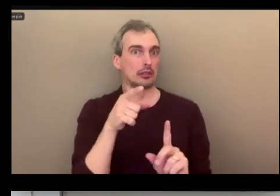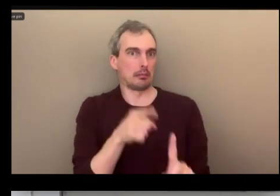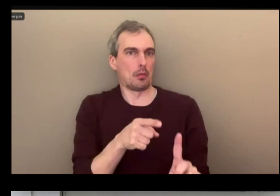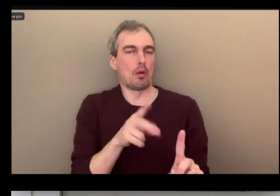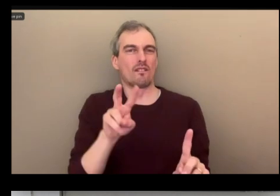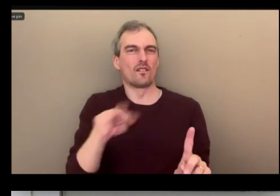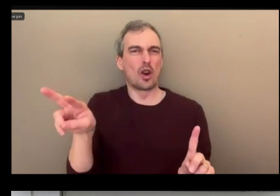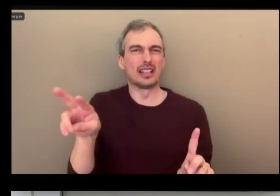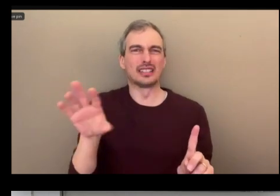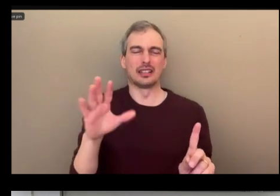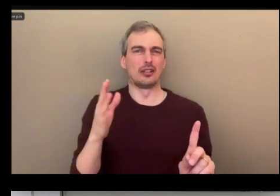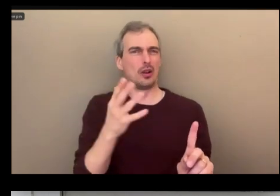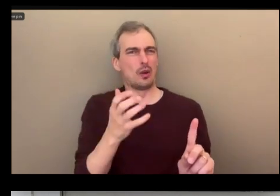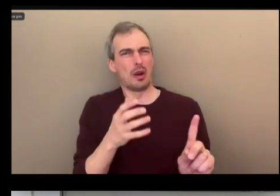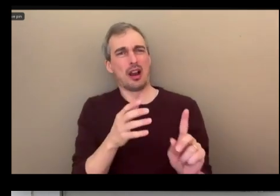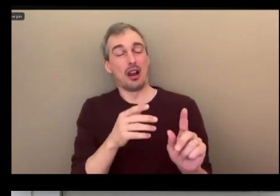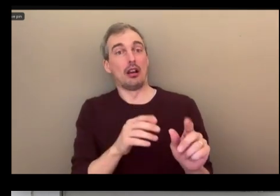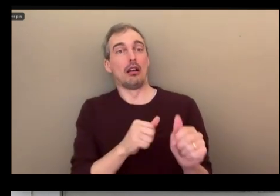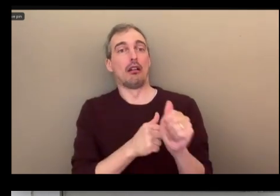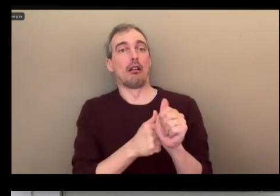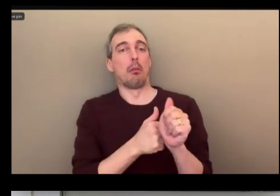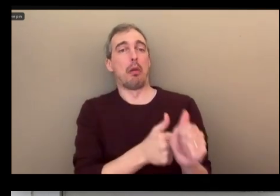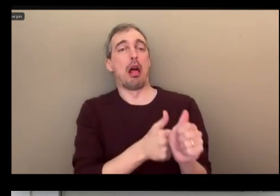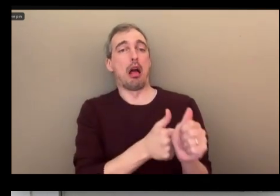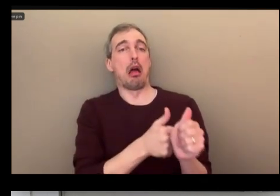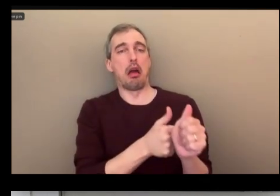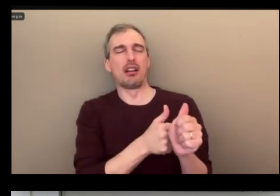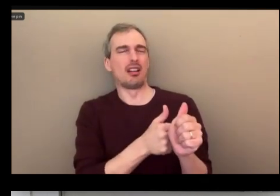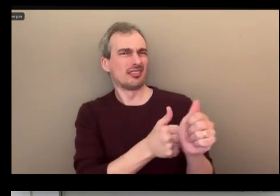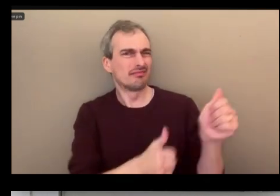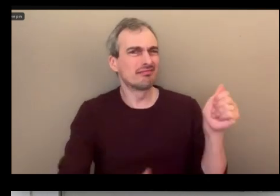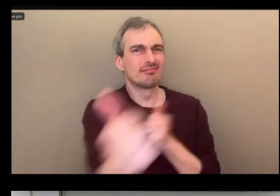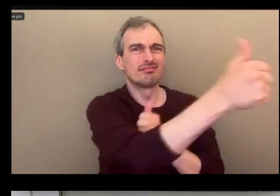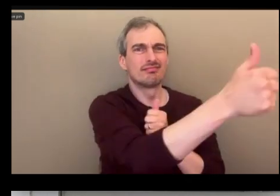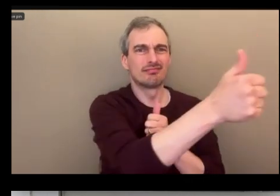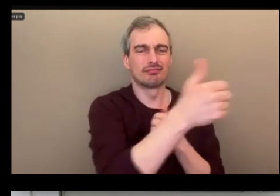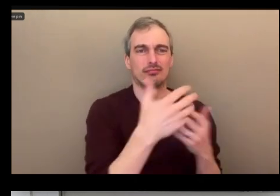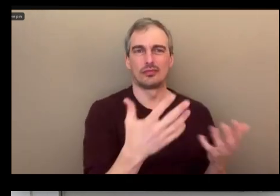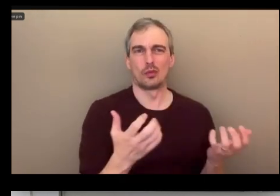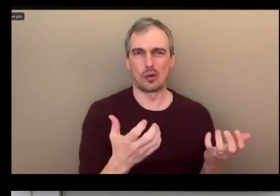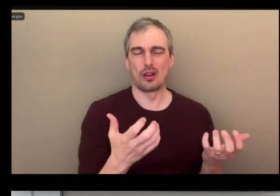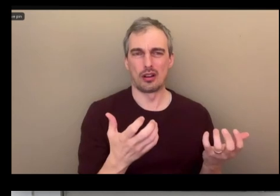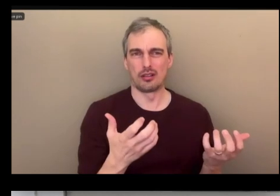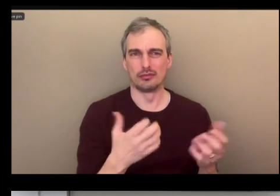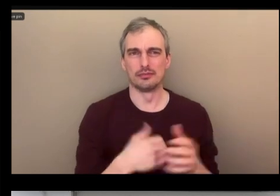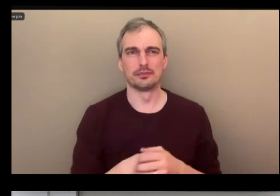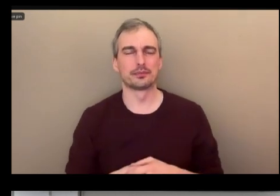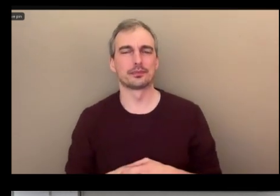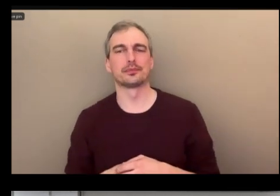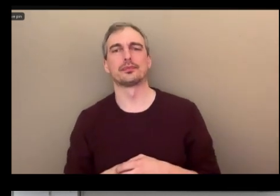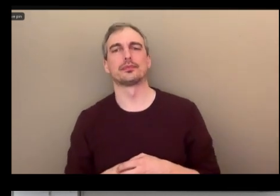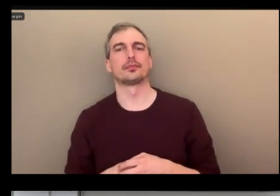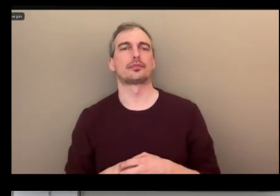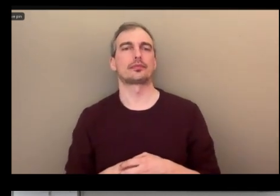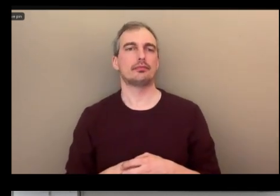And I think it's really a good way to explain it -- is: Compliance is just table stakes for us.